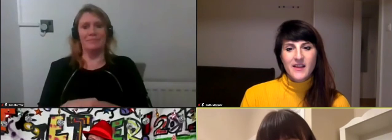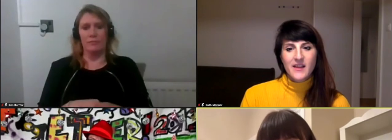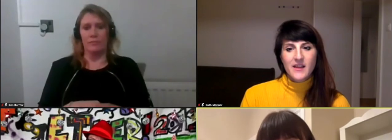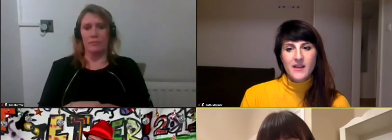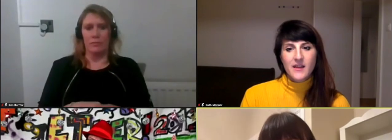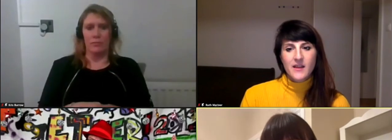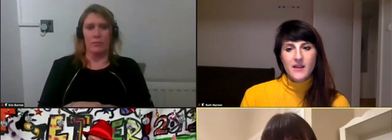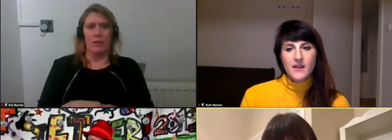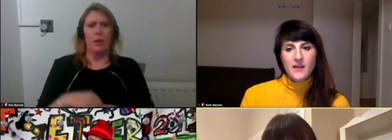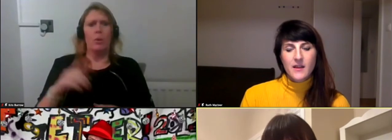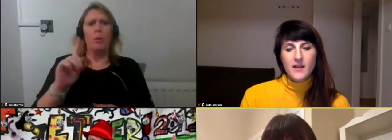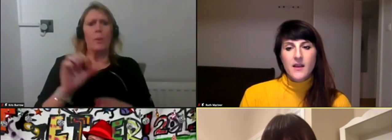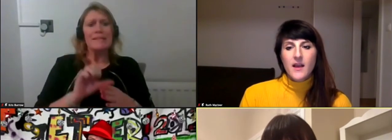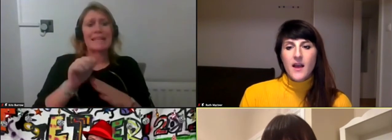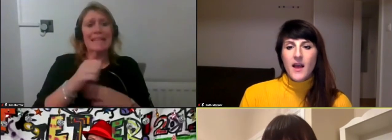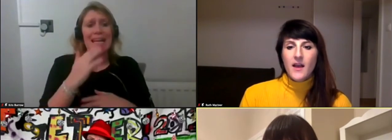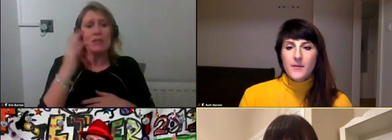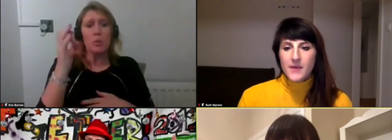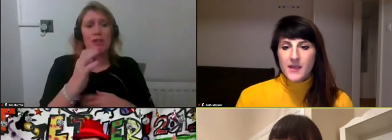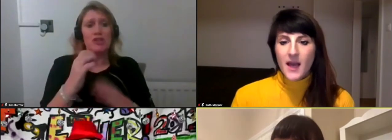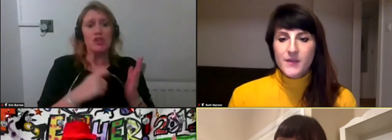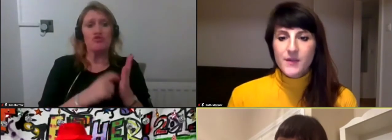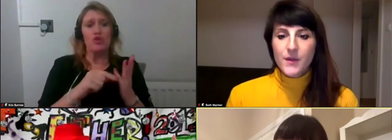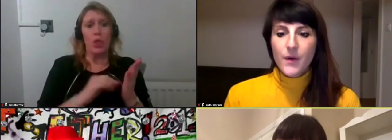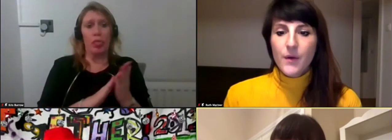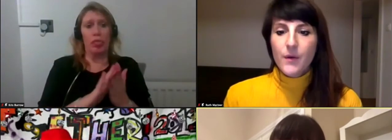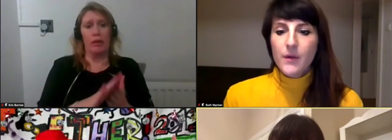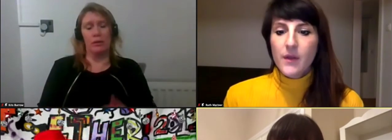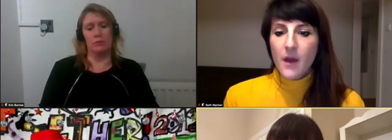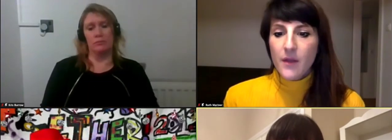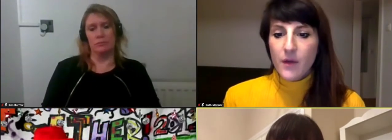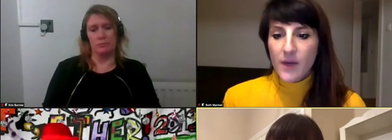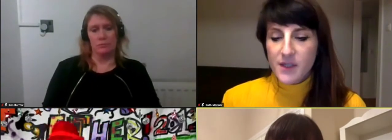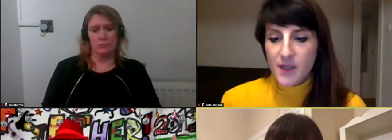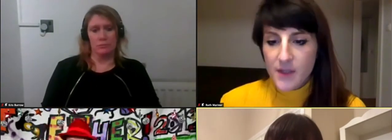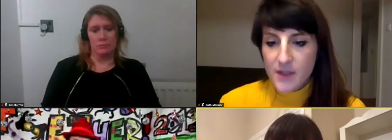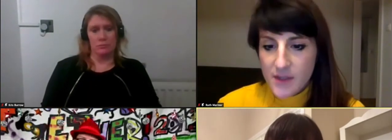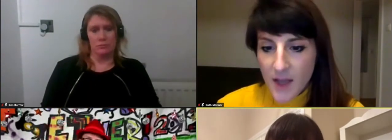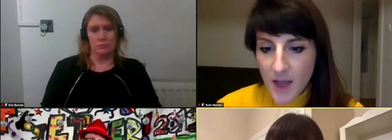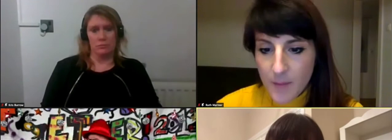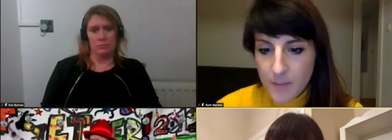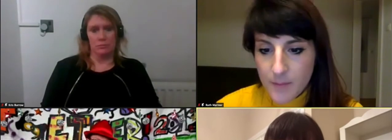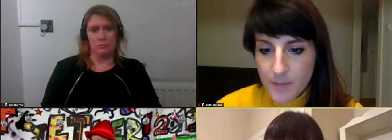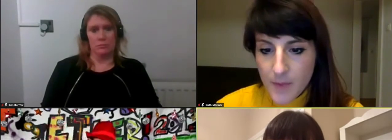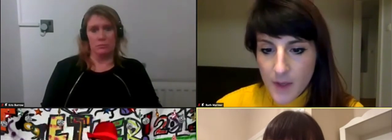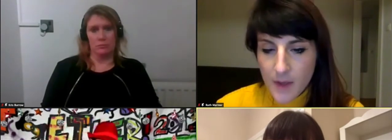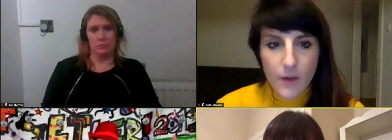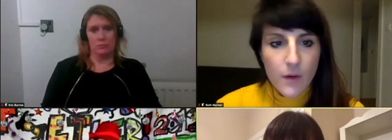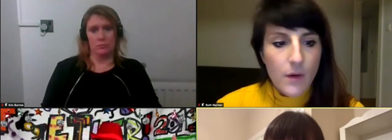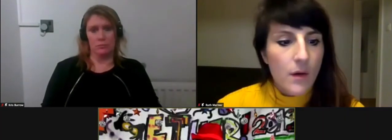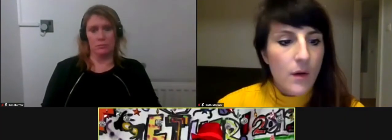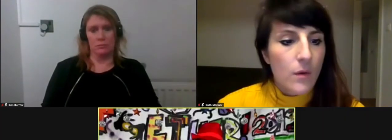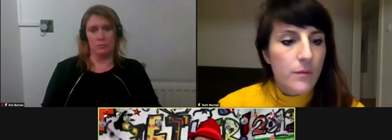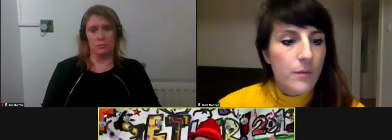question Ruth? Oh, you need to take---